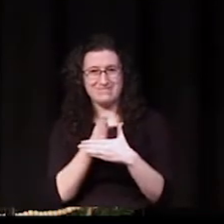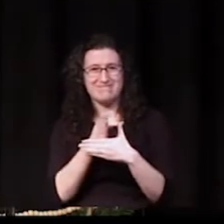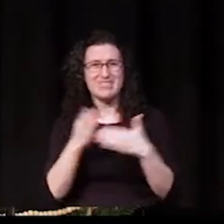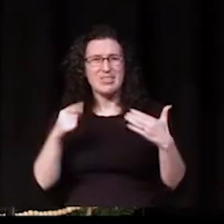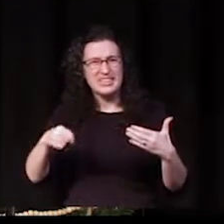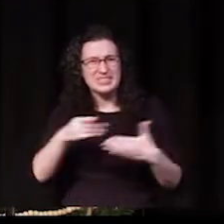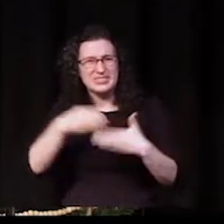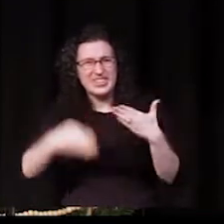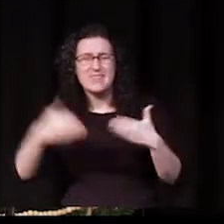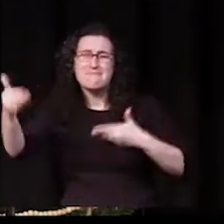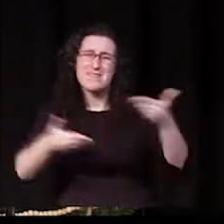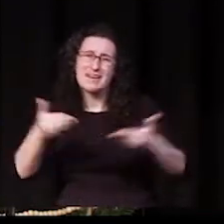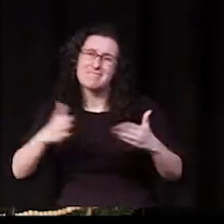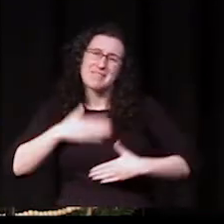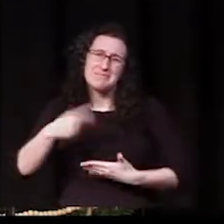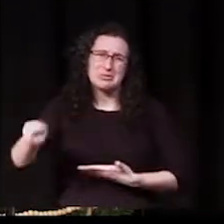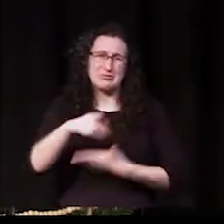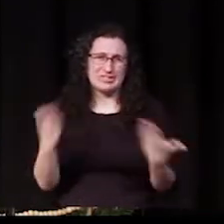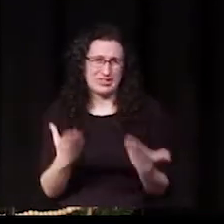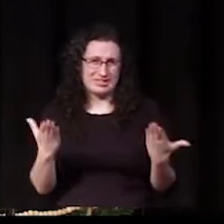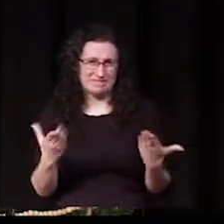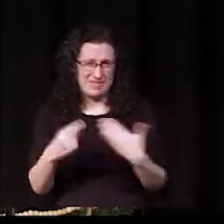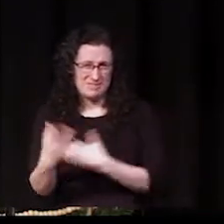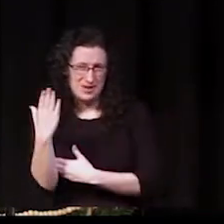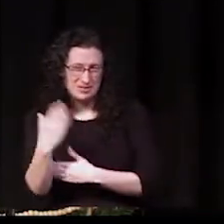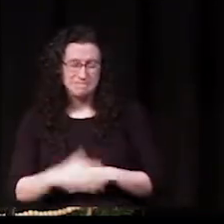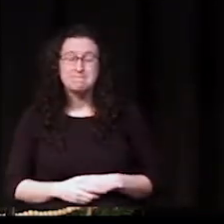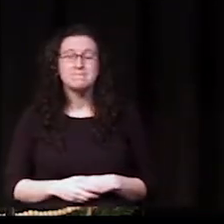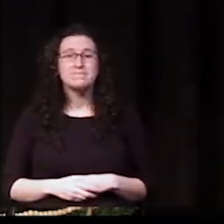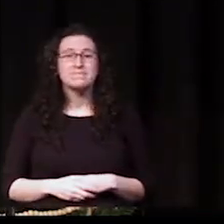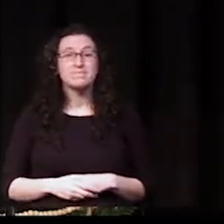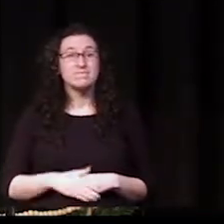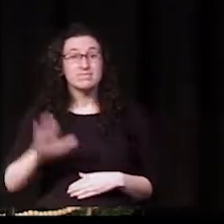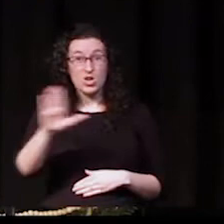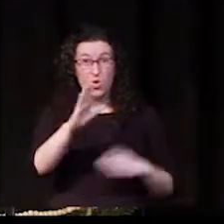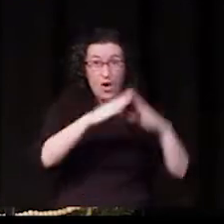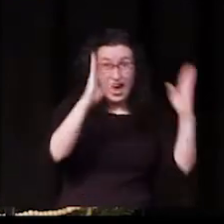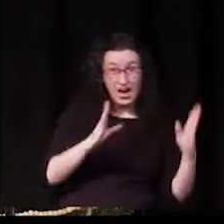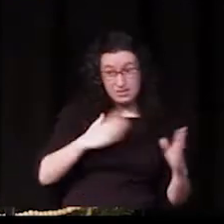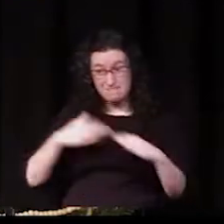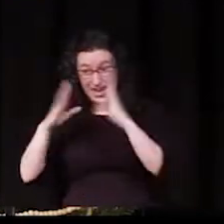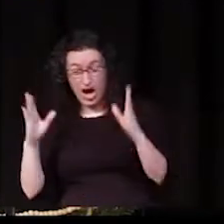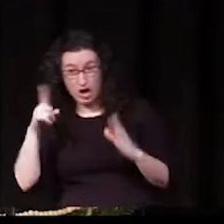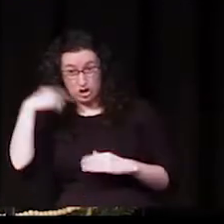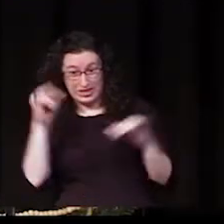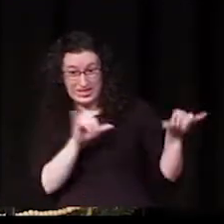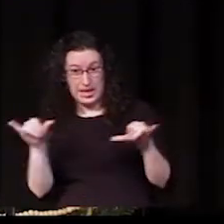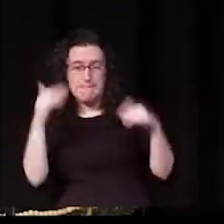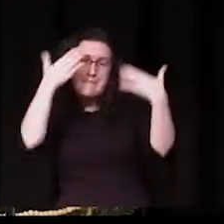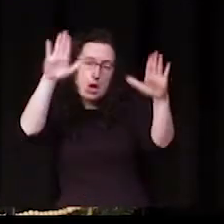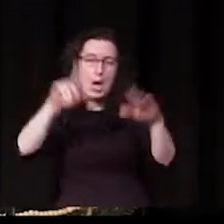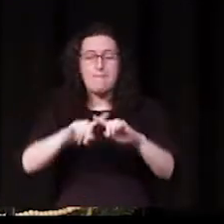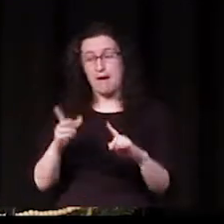Glad that you're with us this morning. Hey, I don't know if your house looks anything like mine, but at my house the presents are open,